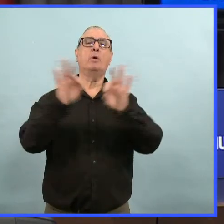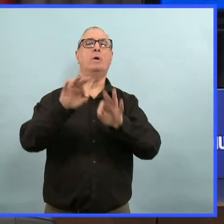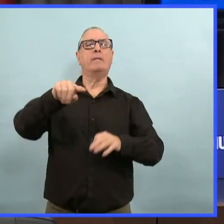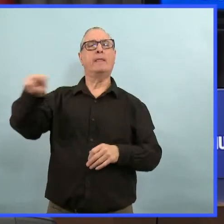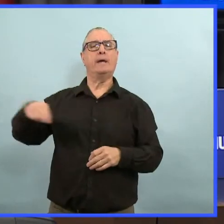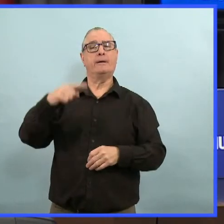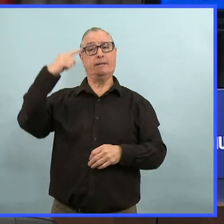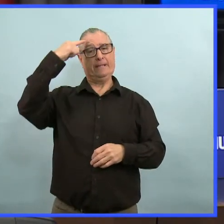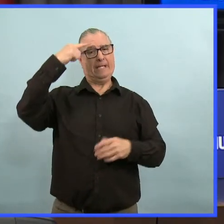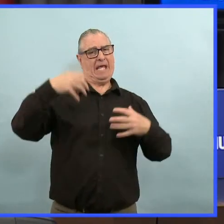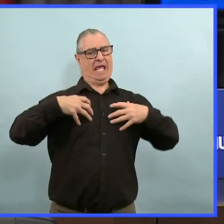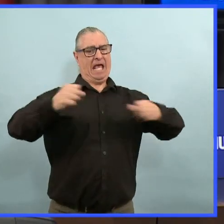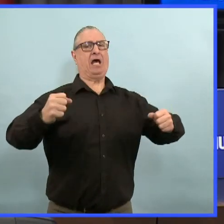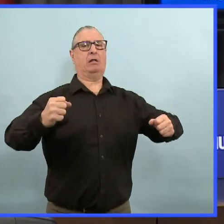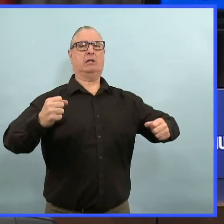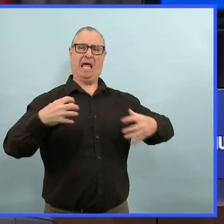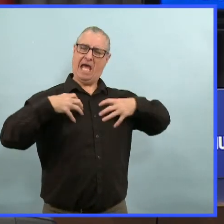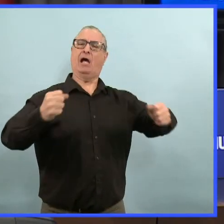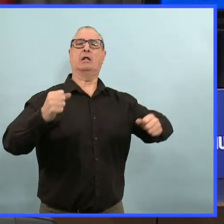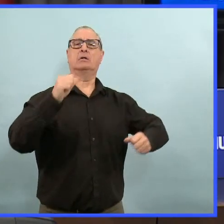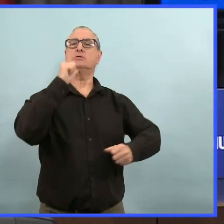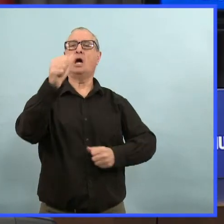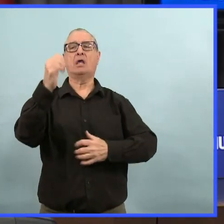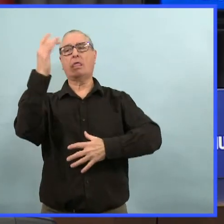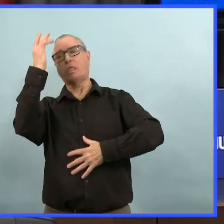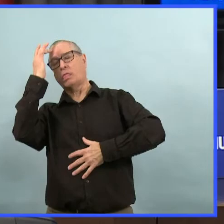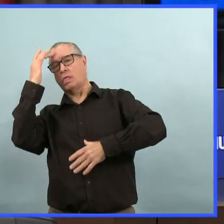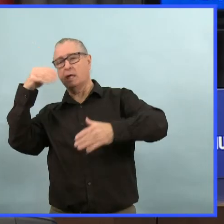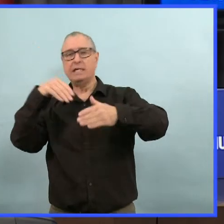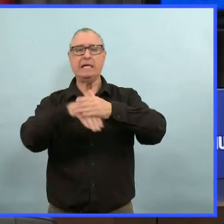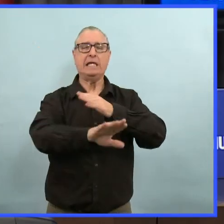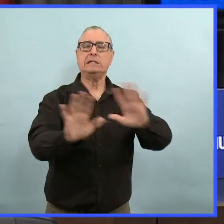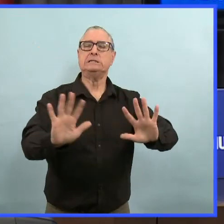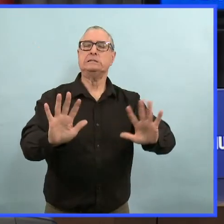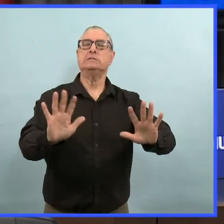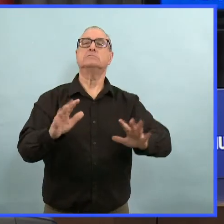while the proof of vaccination will no longer be a requirement for visitors to our facilities